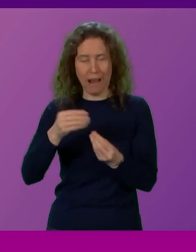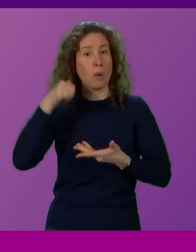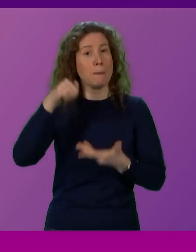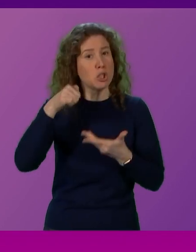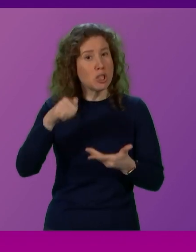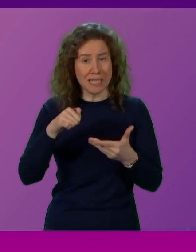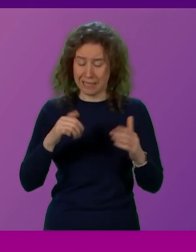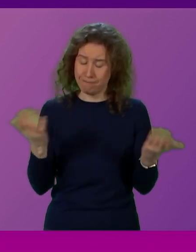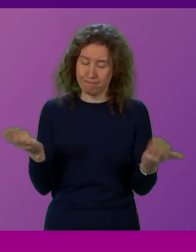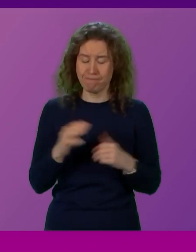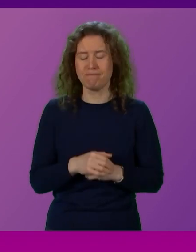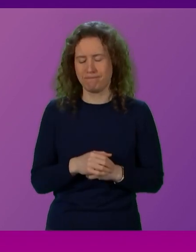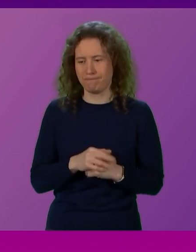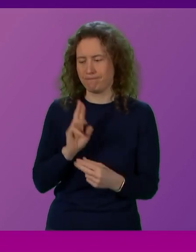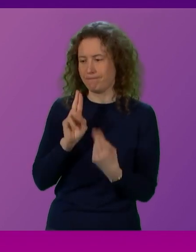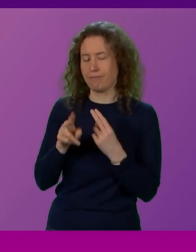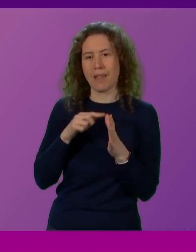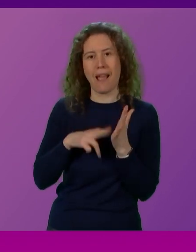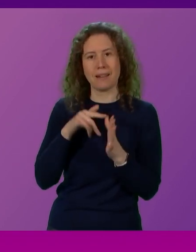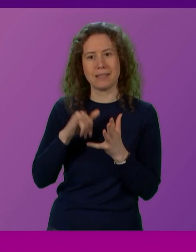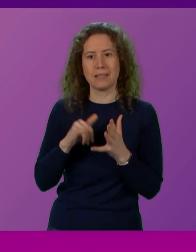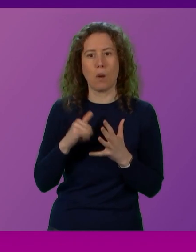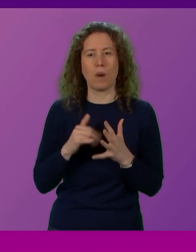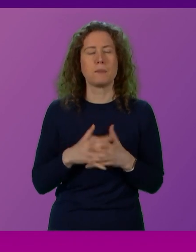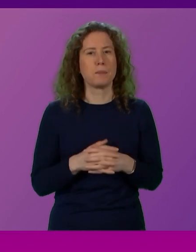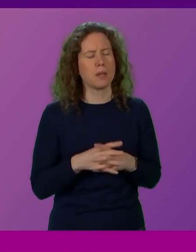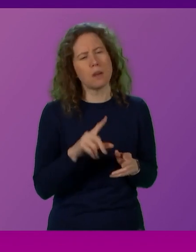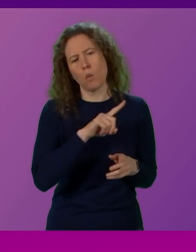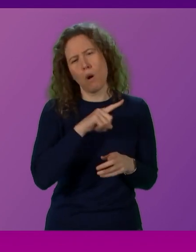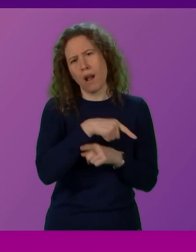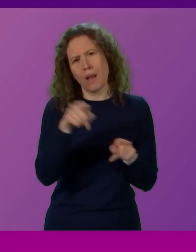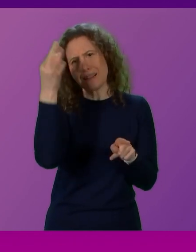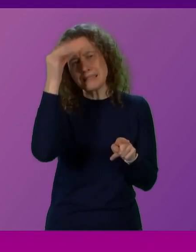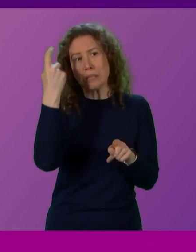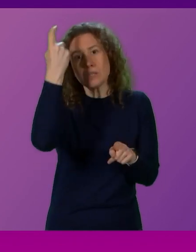Why are the councillors whom I quoted considering budget cuts?